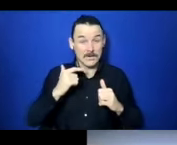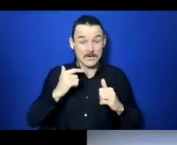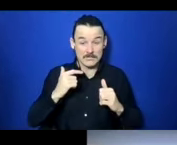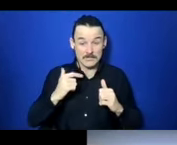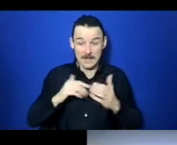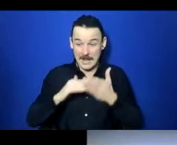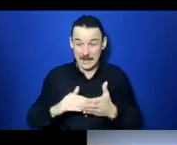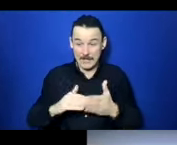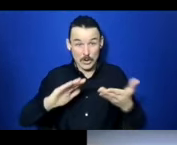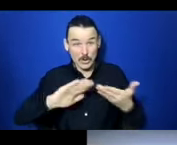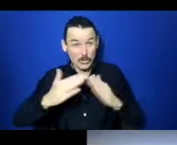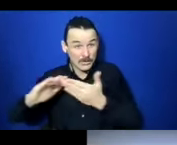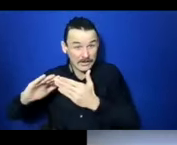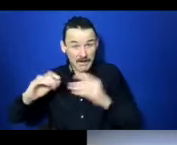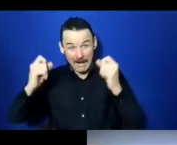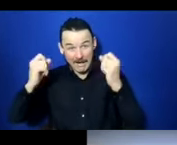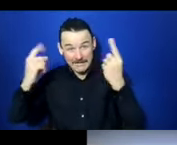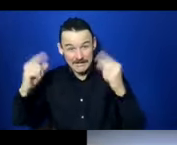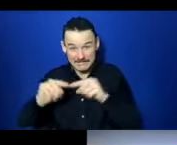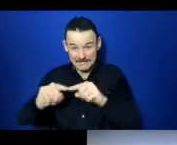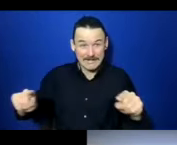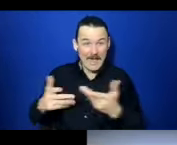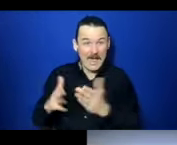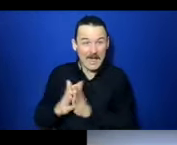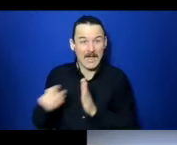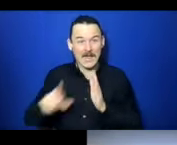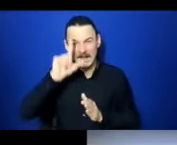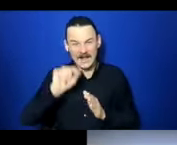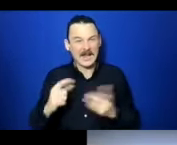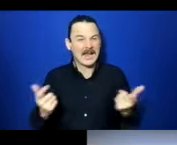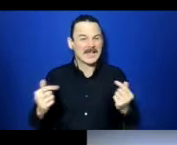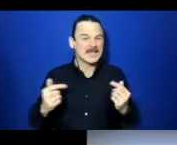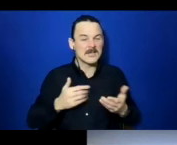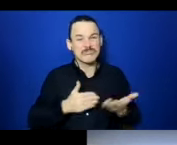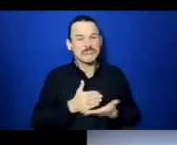with these new infrastructures and then finally I think, the third, is